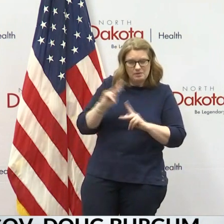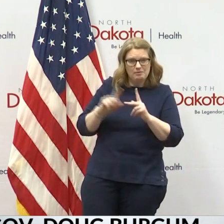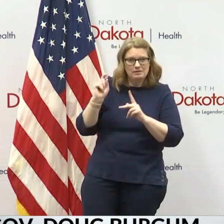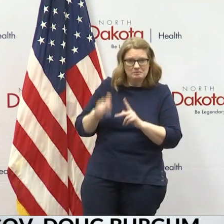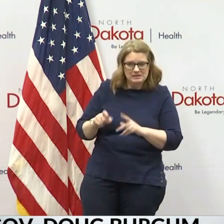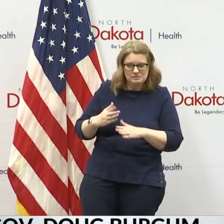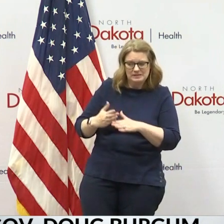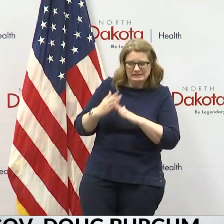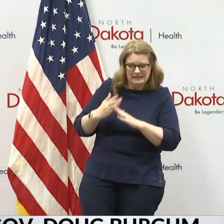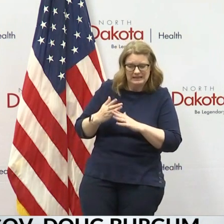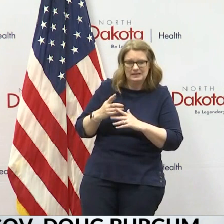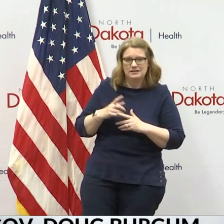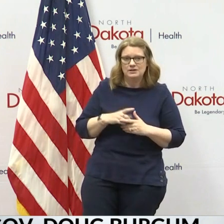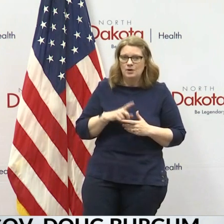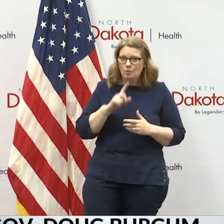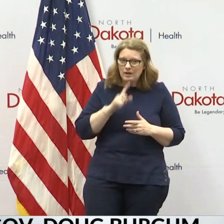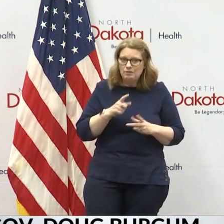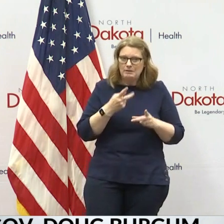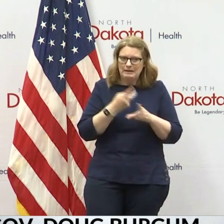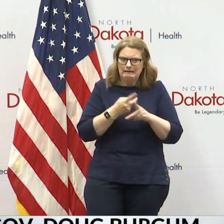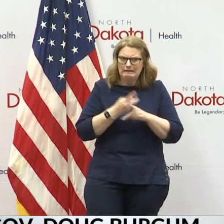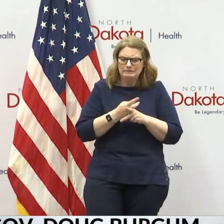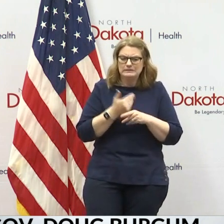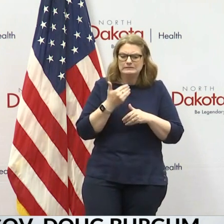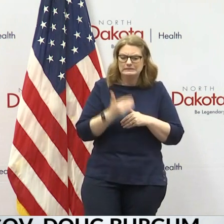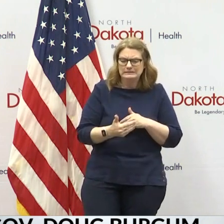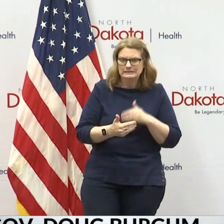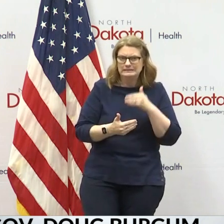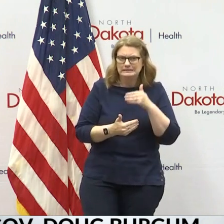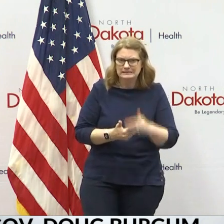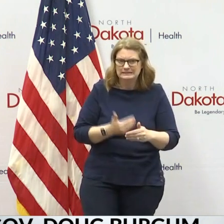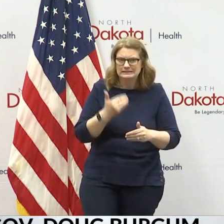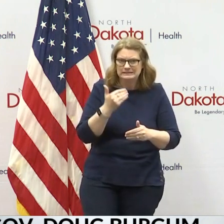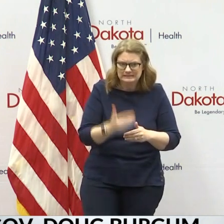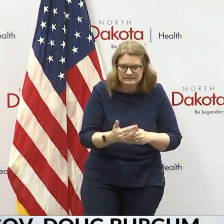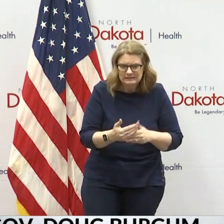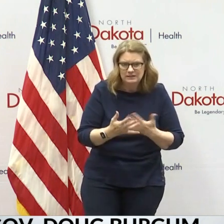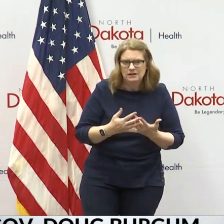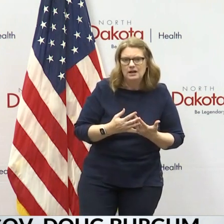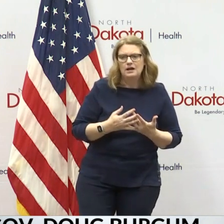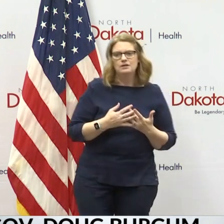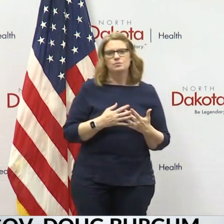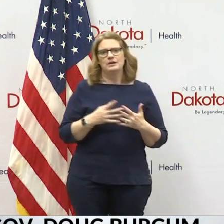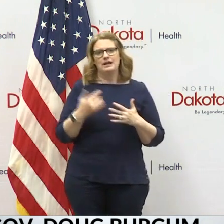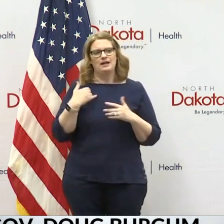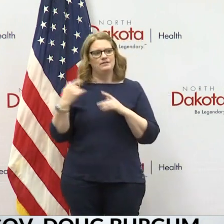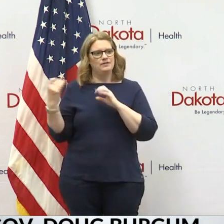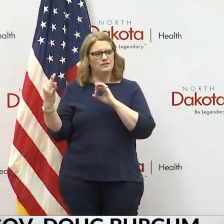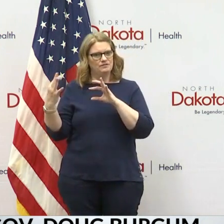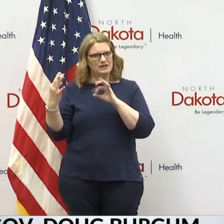ON AND THERE'S NO EASY ANSWER BECAUSE THERE ARE HIGH RATES OF RISKS FOR INDIVIDUALS SO WE WANT